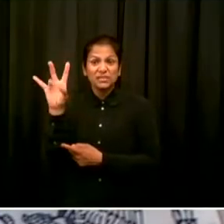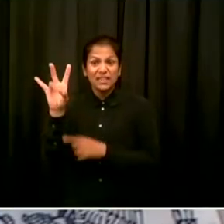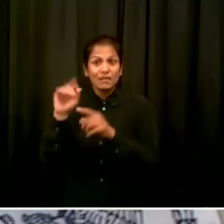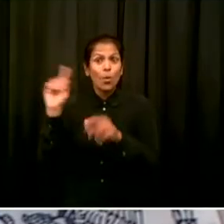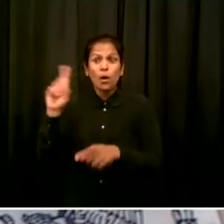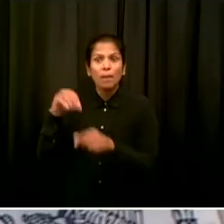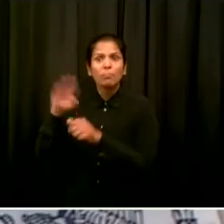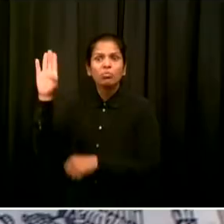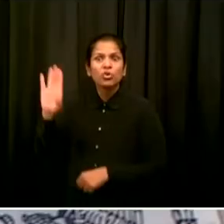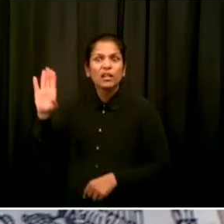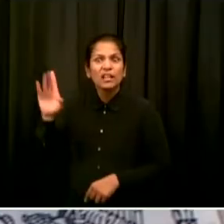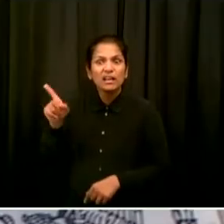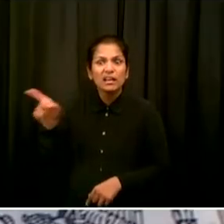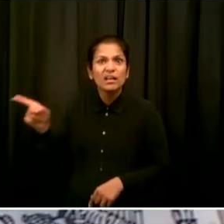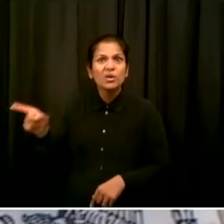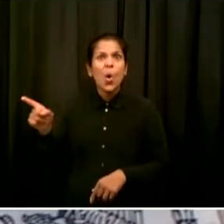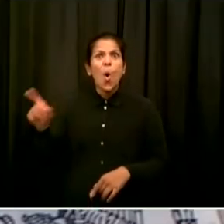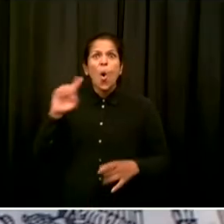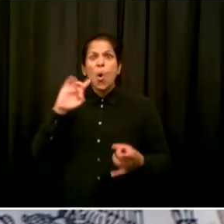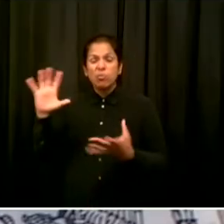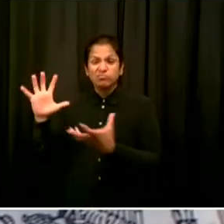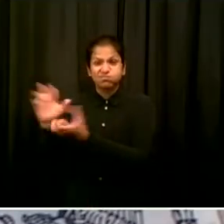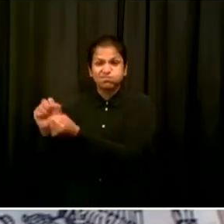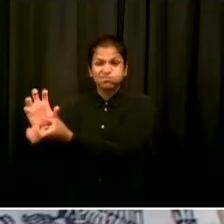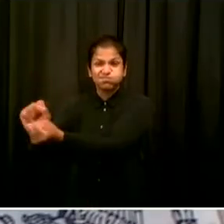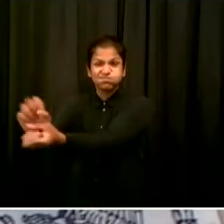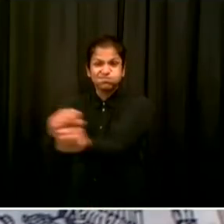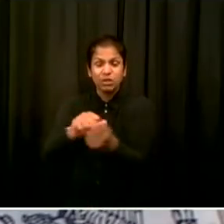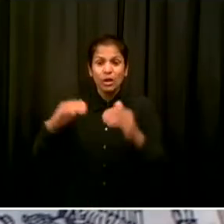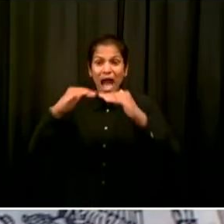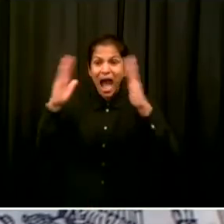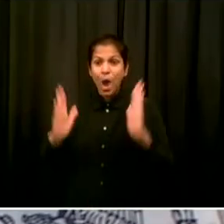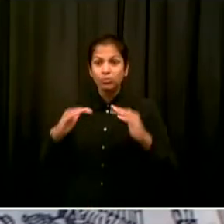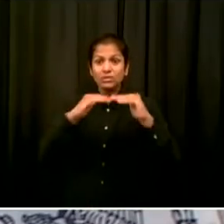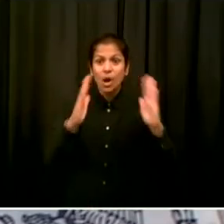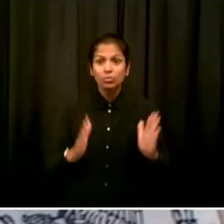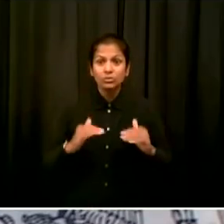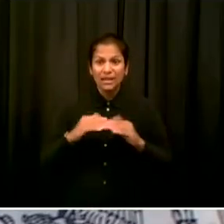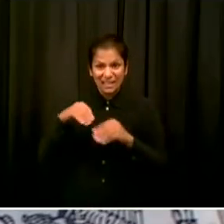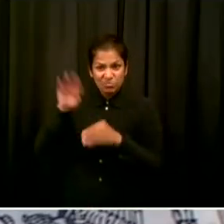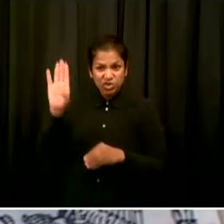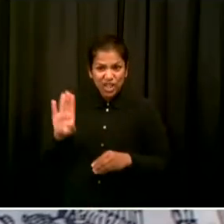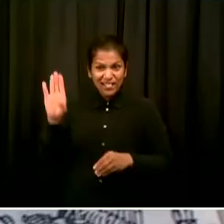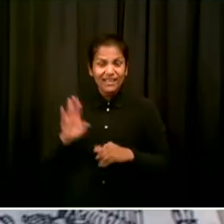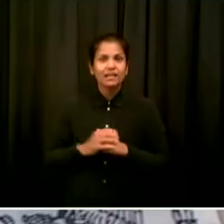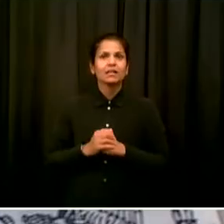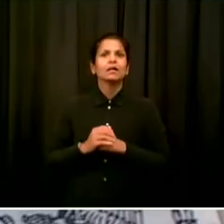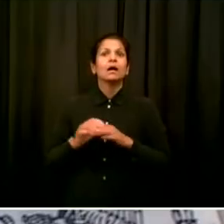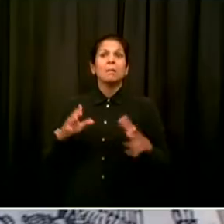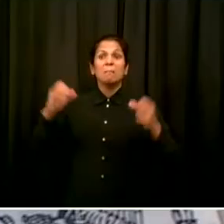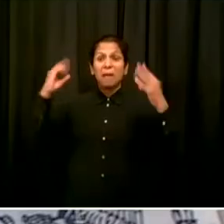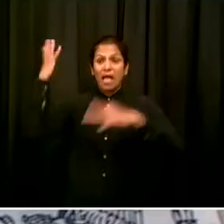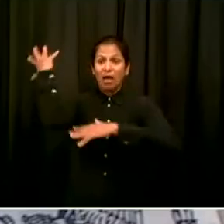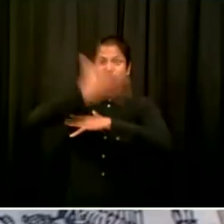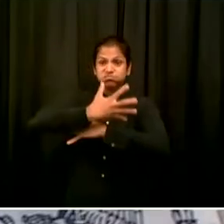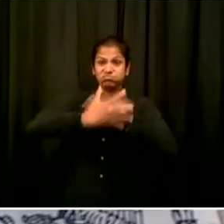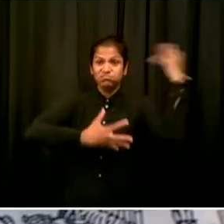BROOYNKL, 2070, A TORNADO CAME